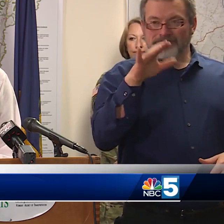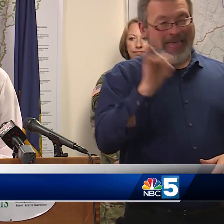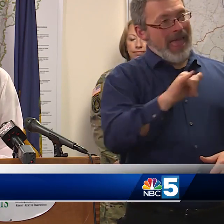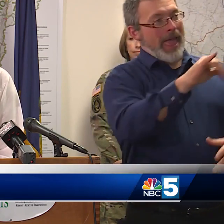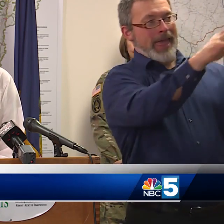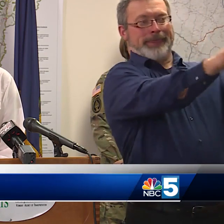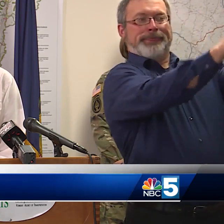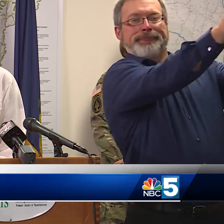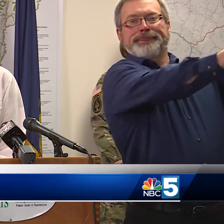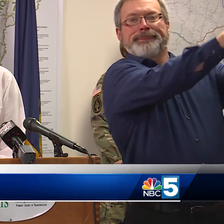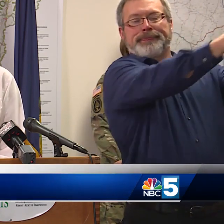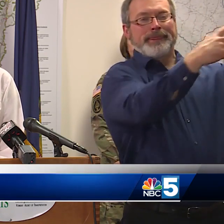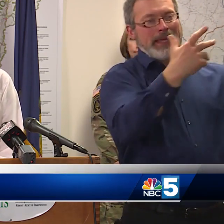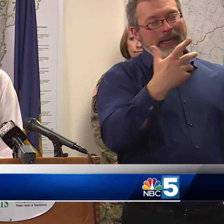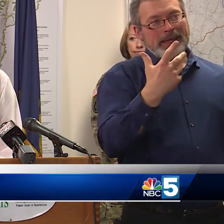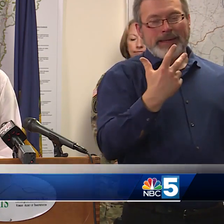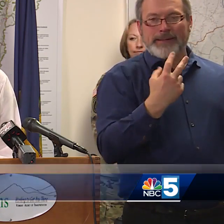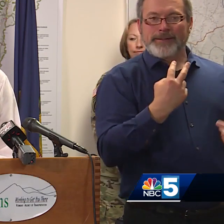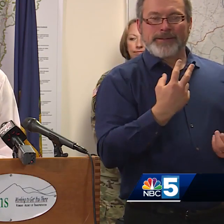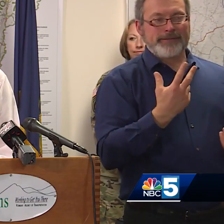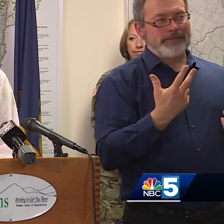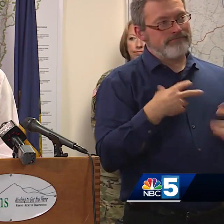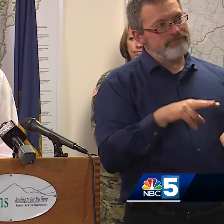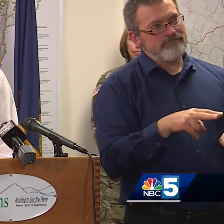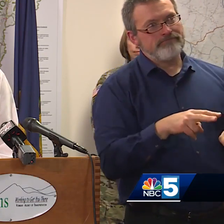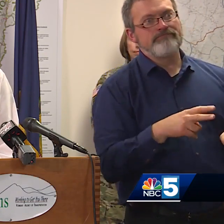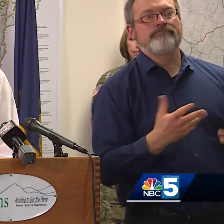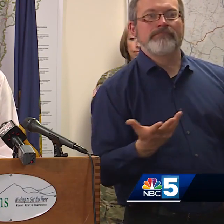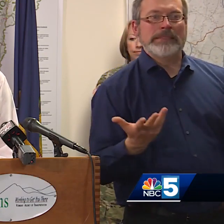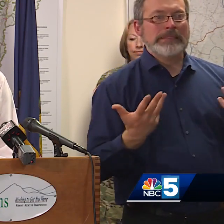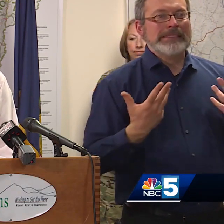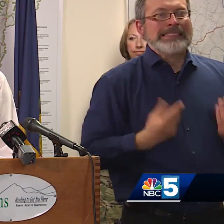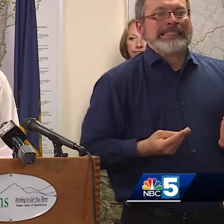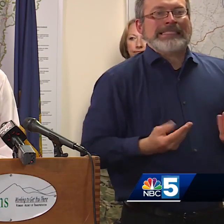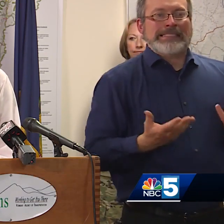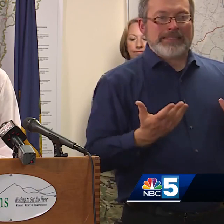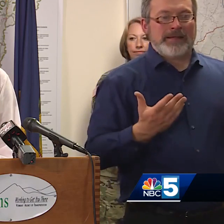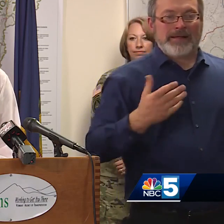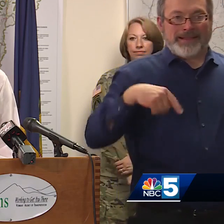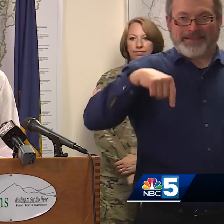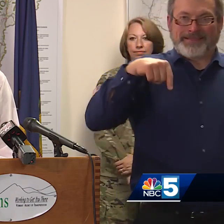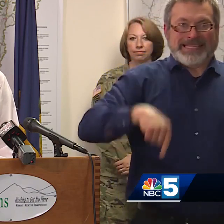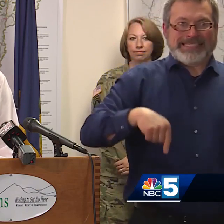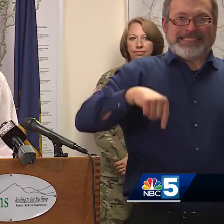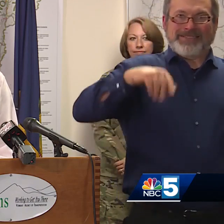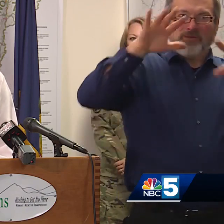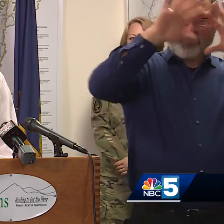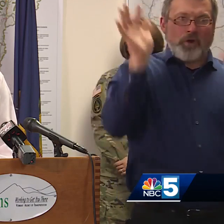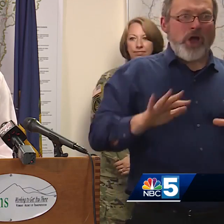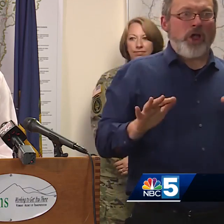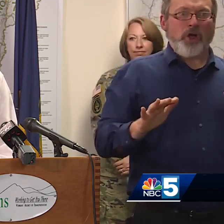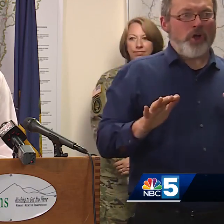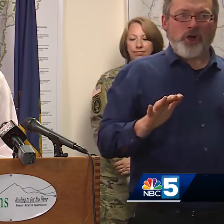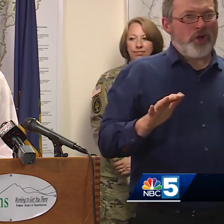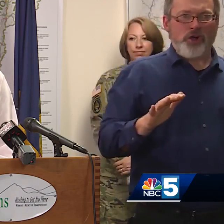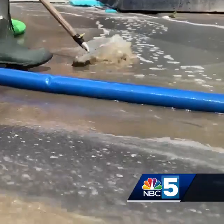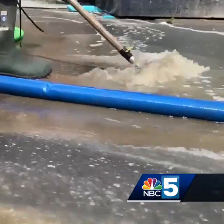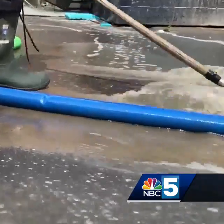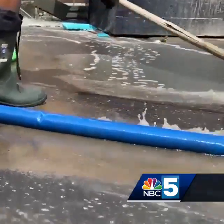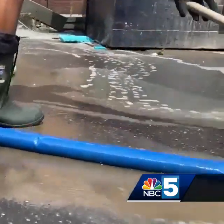I WAS CONCERNED ABOUT THE POLARIZATION IN CONGRESS, BUT BUT THESE STORMS, THEY DON’T JUST AFFECT BLUE STATES.